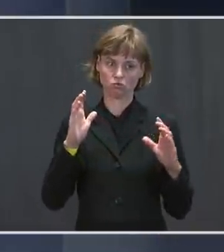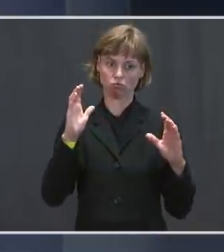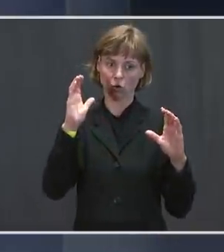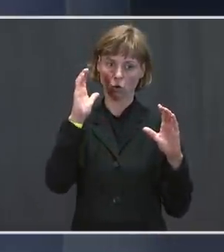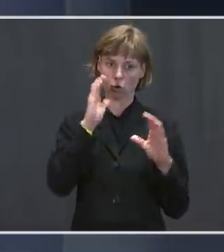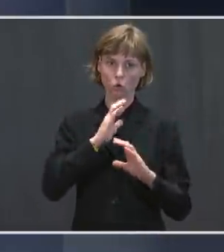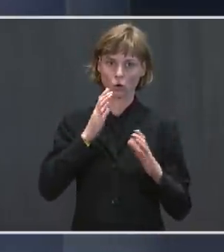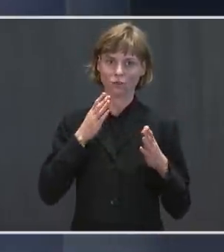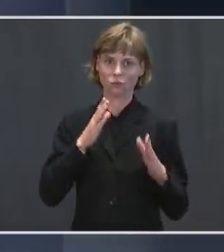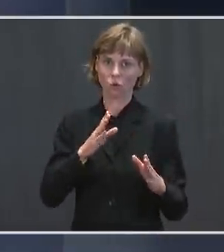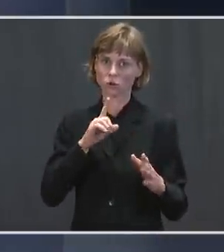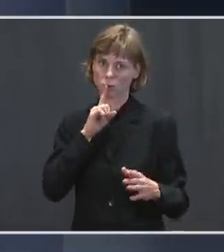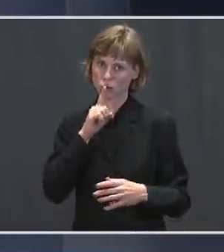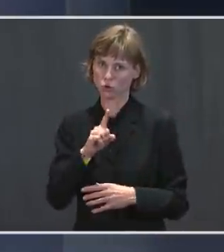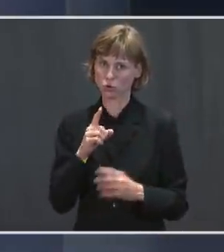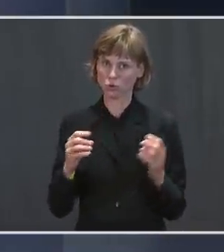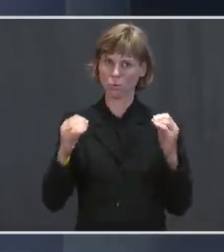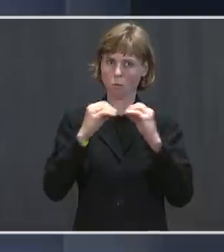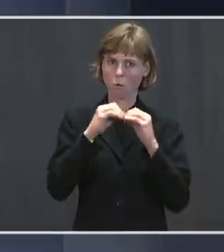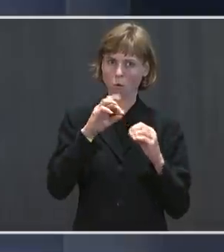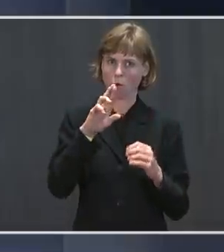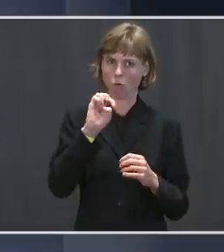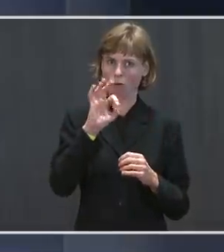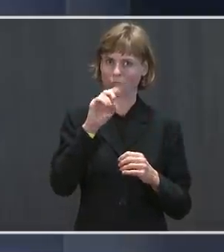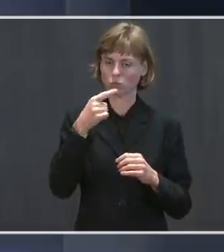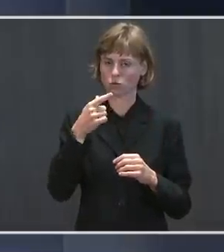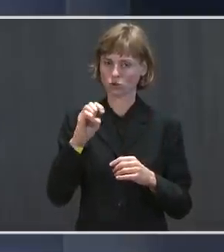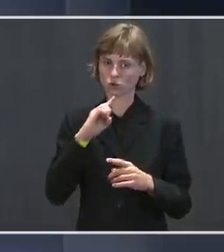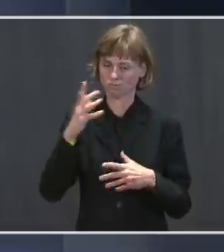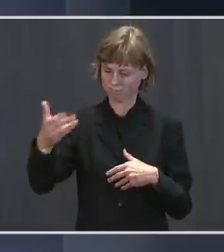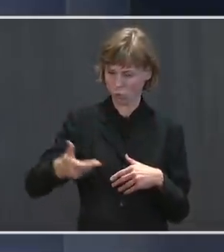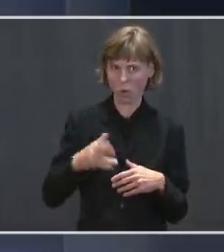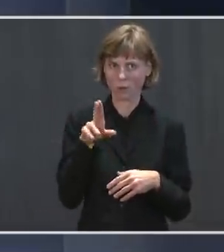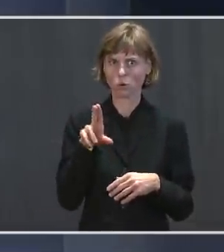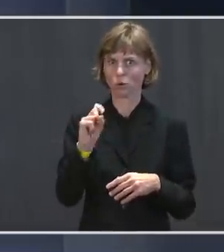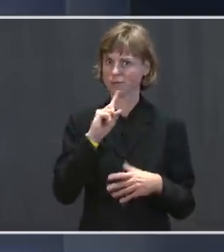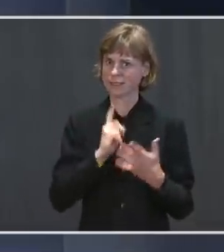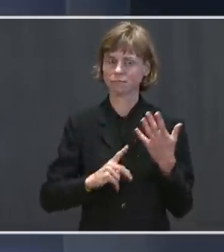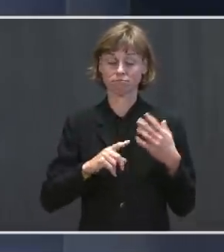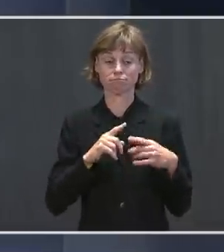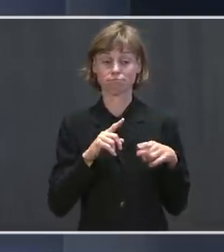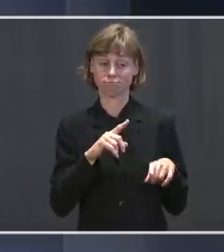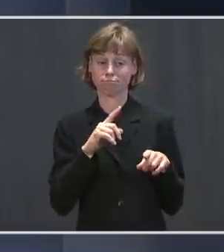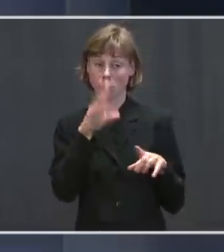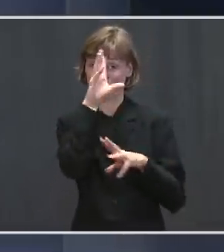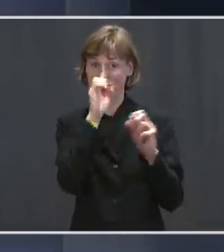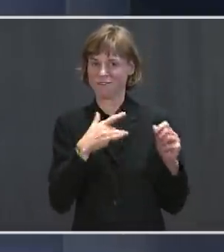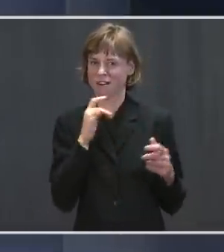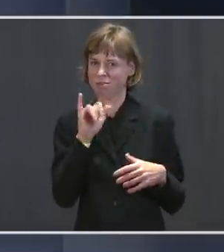more refugees are welcomed into the United States. It's a priority to him personally, but I don't expect him